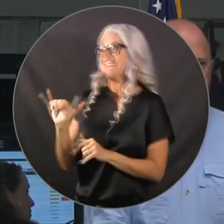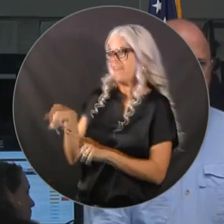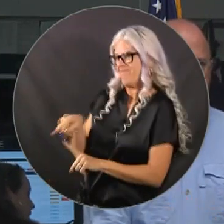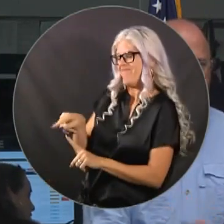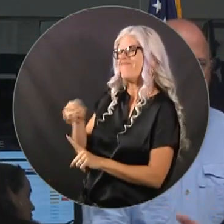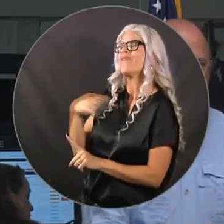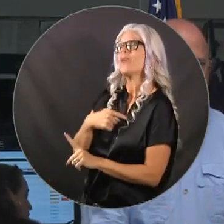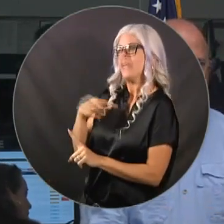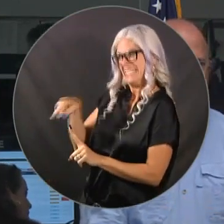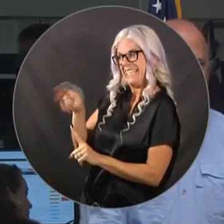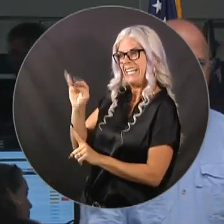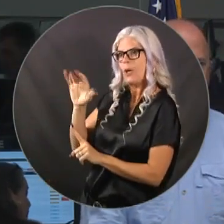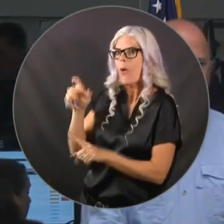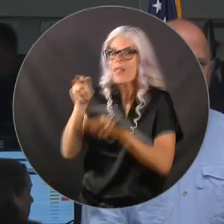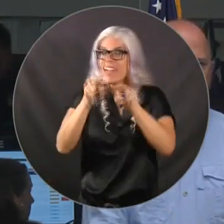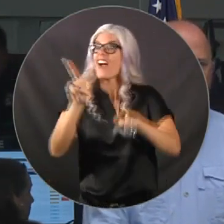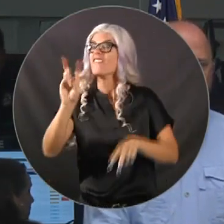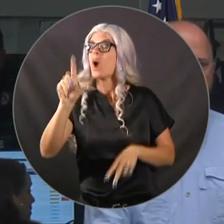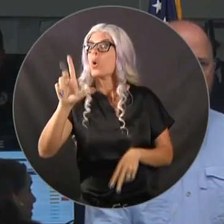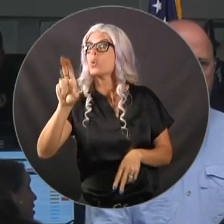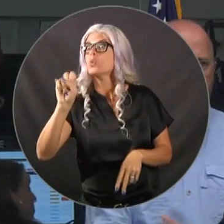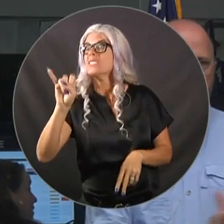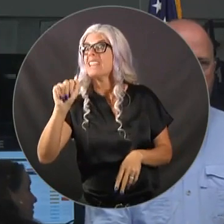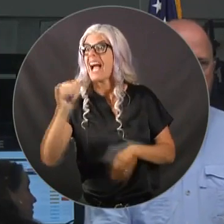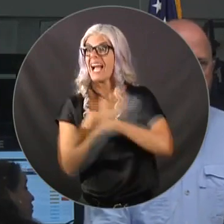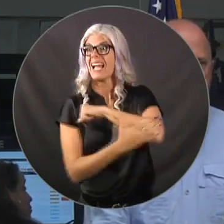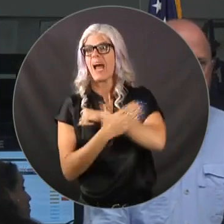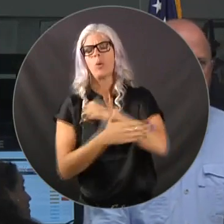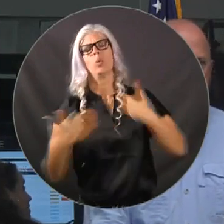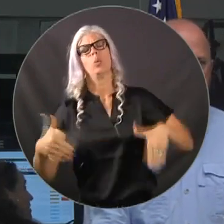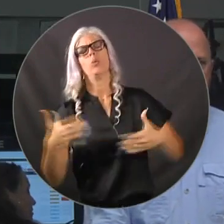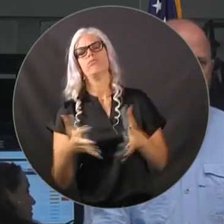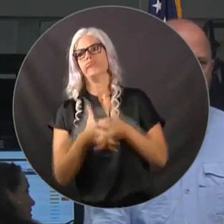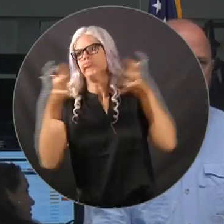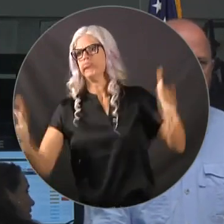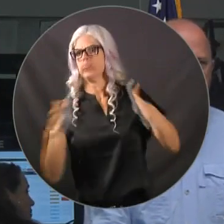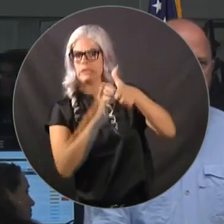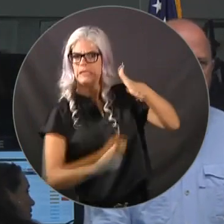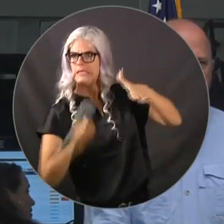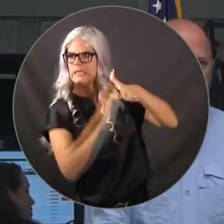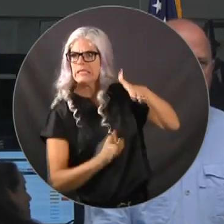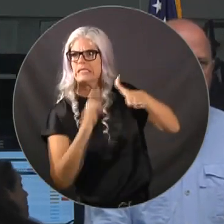lot of that erosion on th this has put some of thos